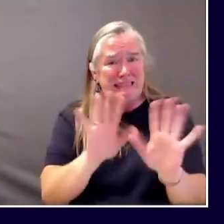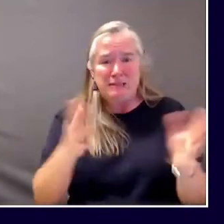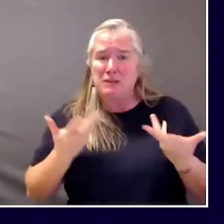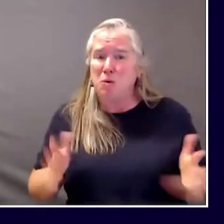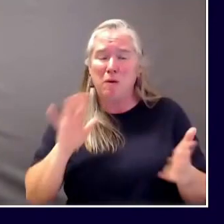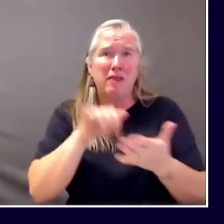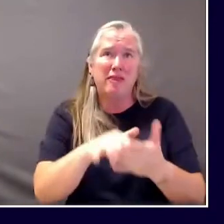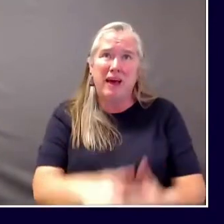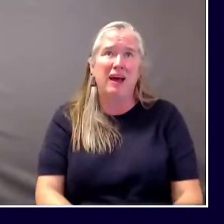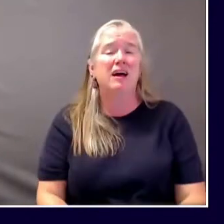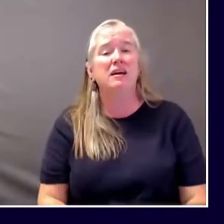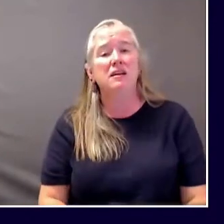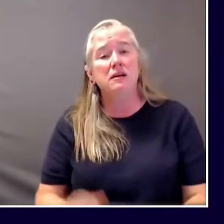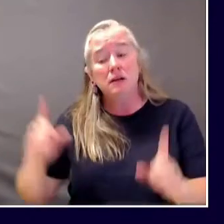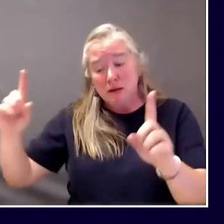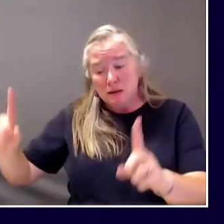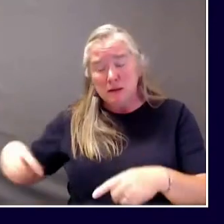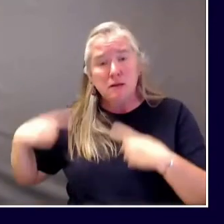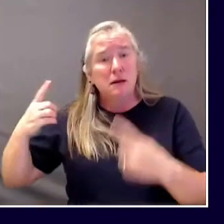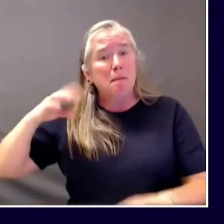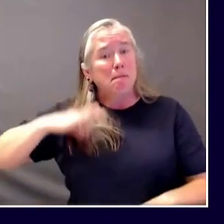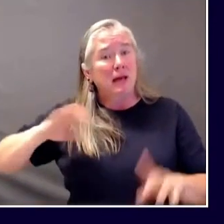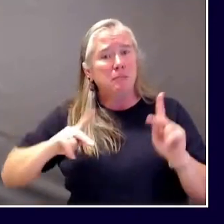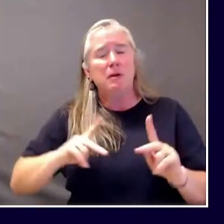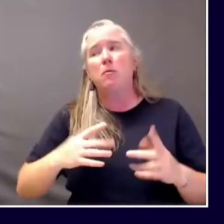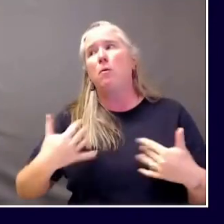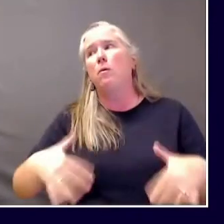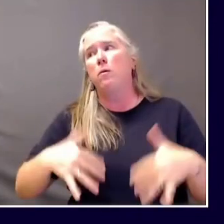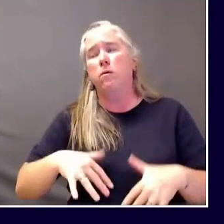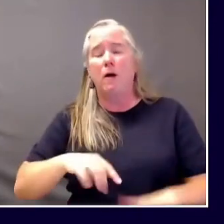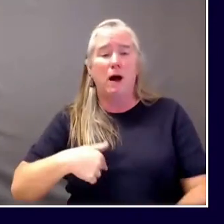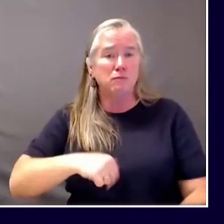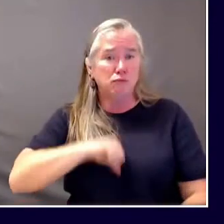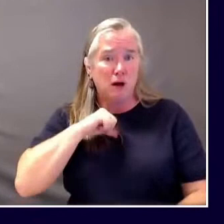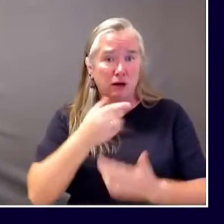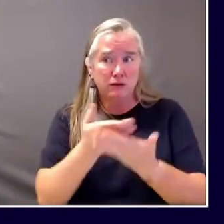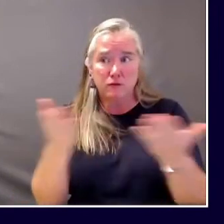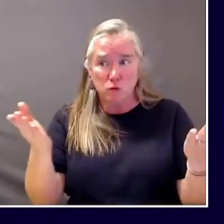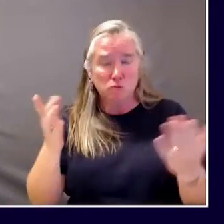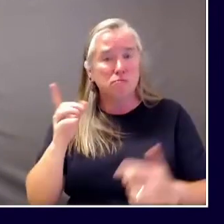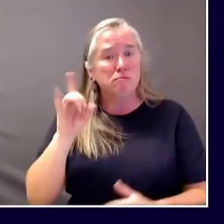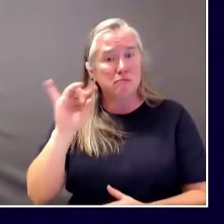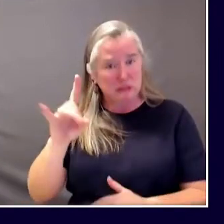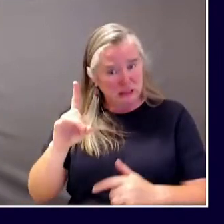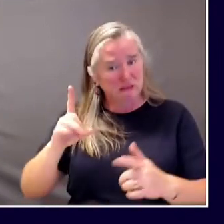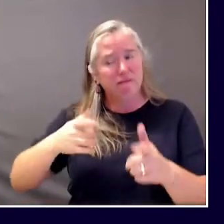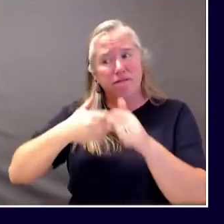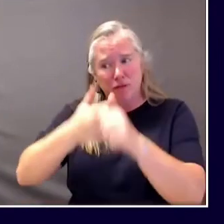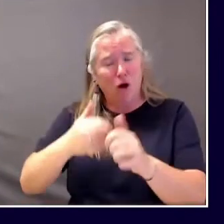but we're not still not doing